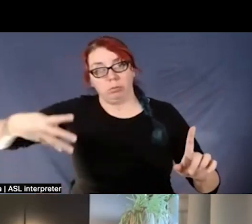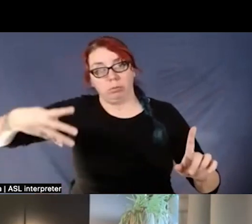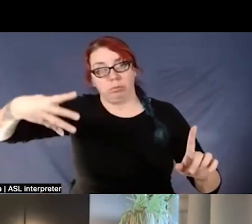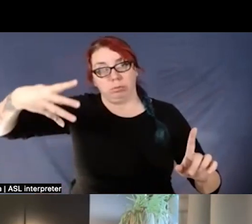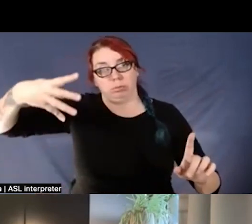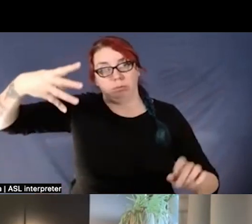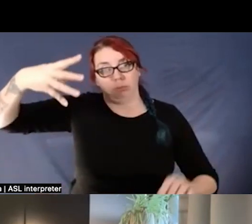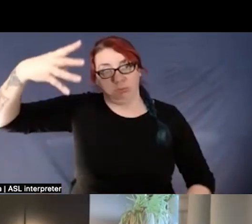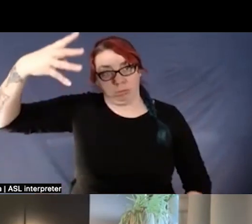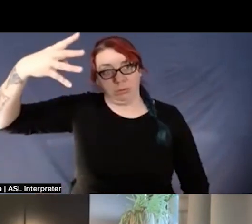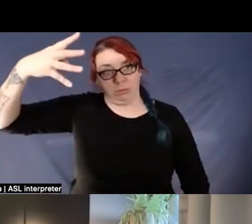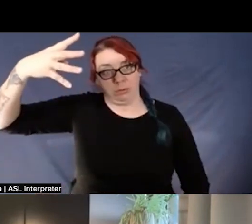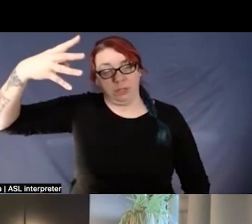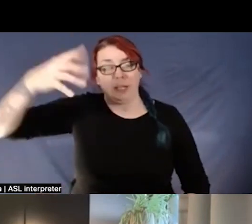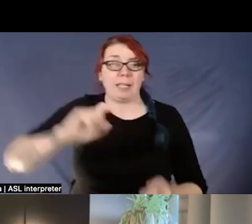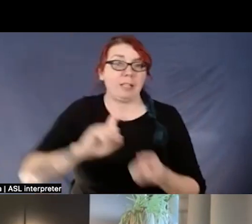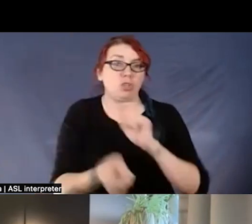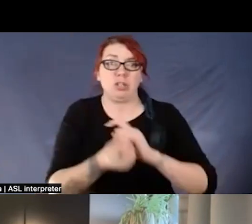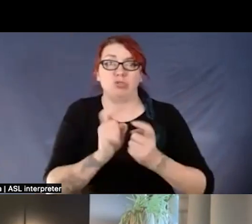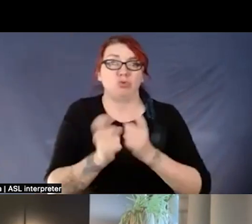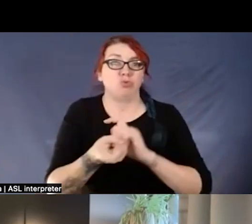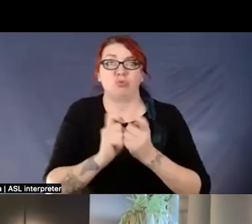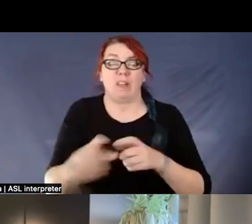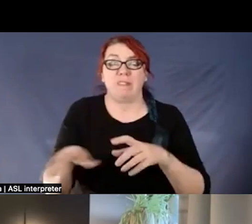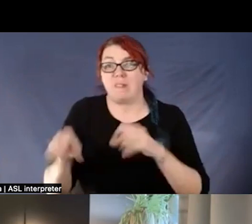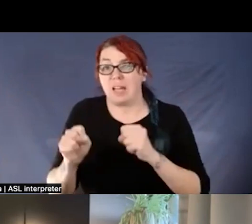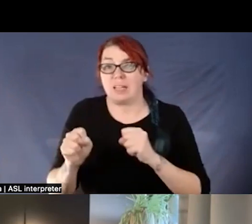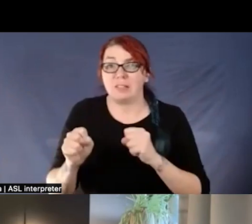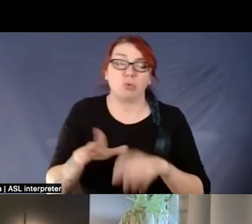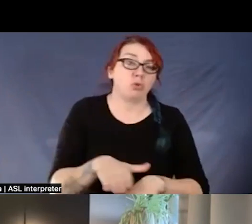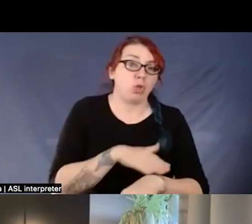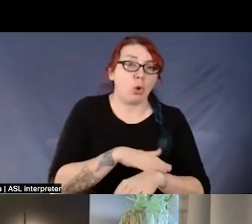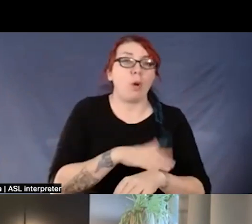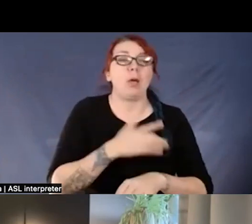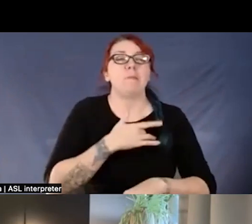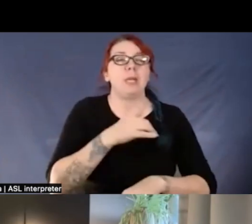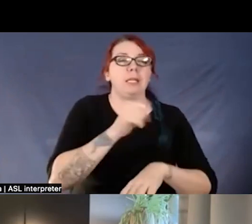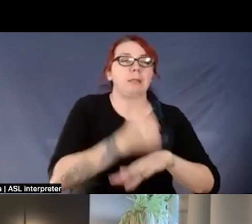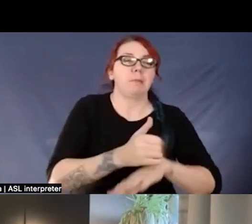I can speed it up or slow it down. The standard setting is 13. And I'm somewhere close to 30 as